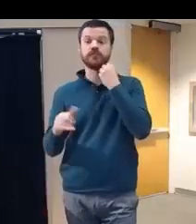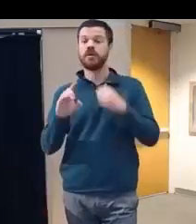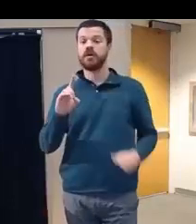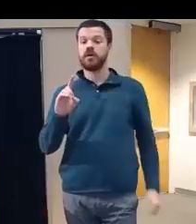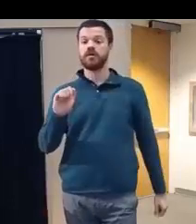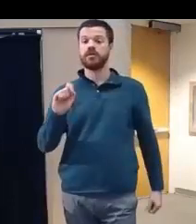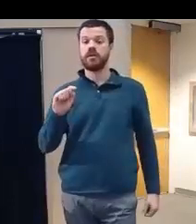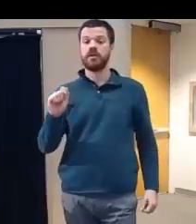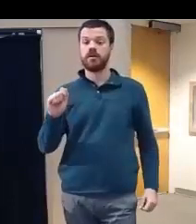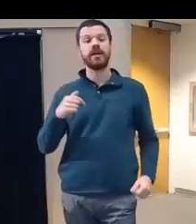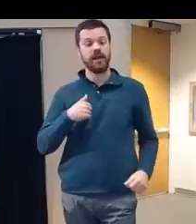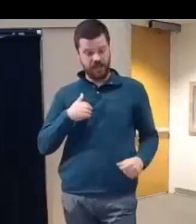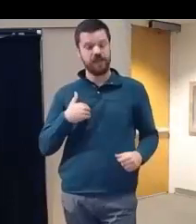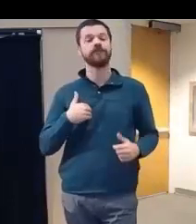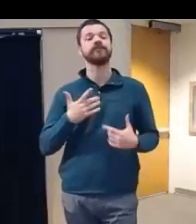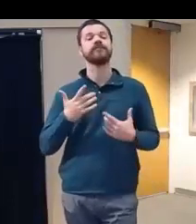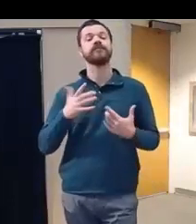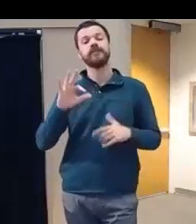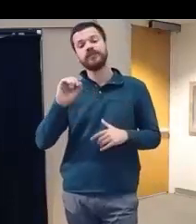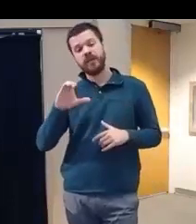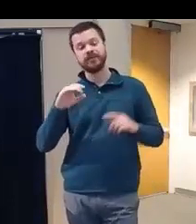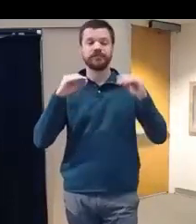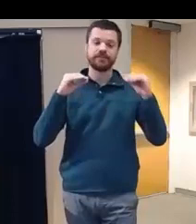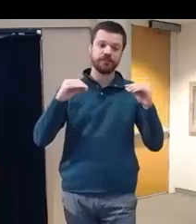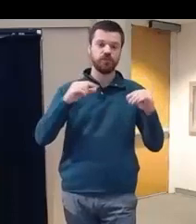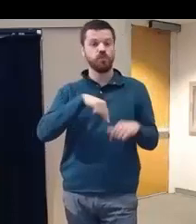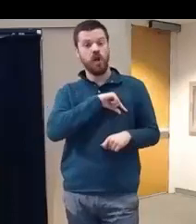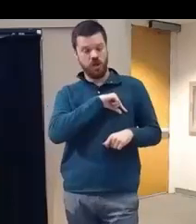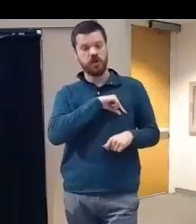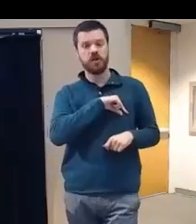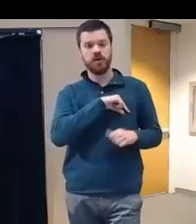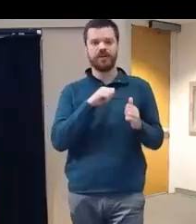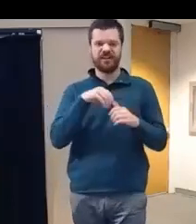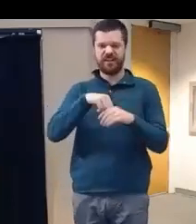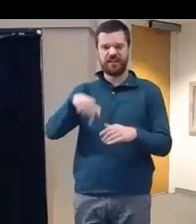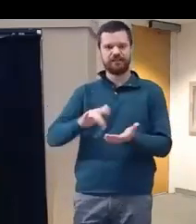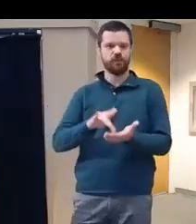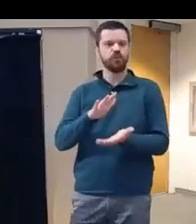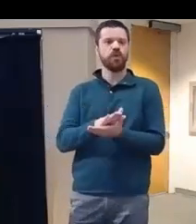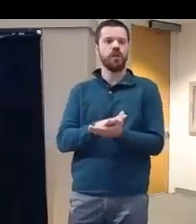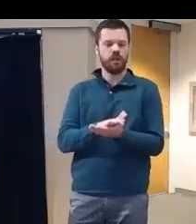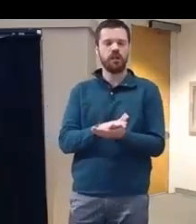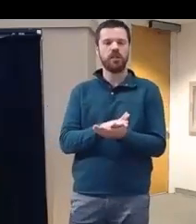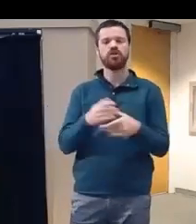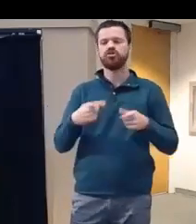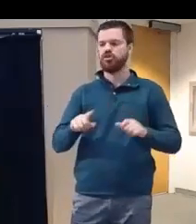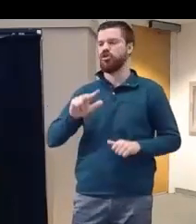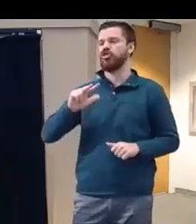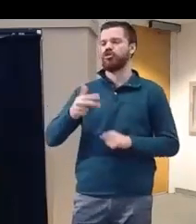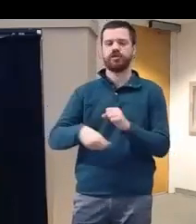in terms of the faculty teaching and the quality in this medical school during the third year and